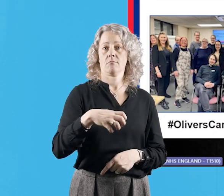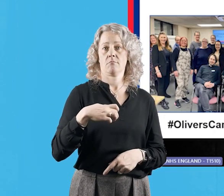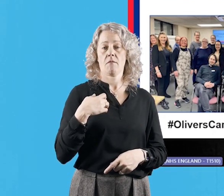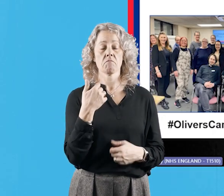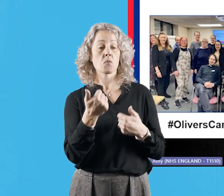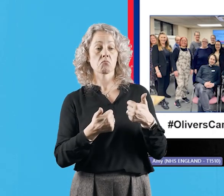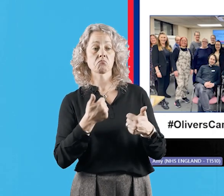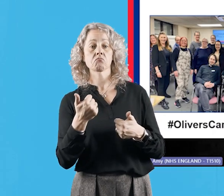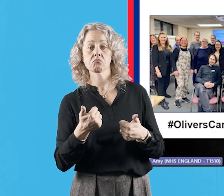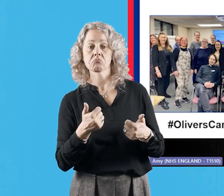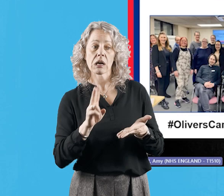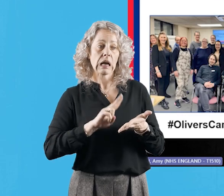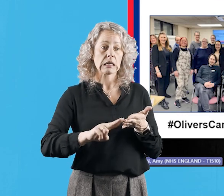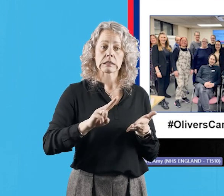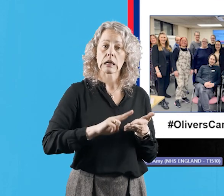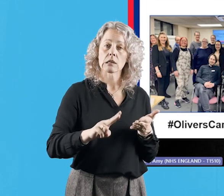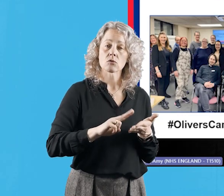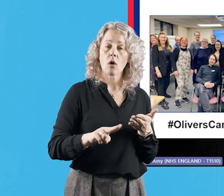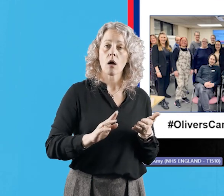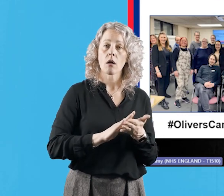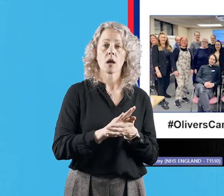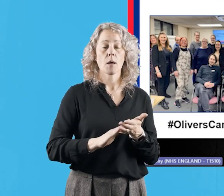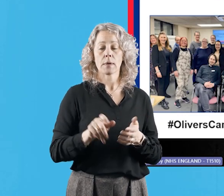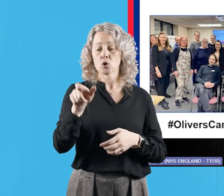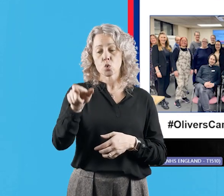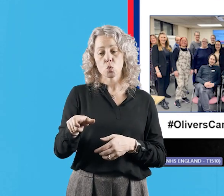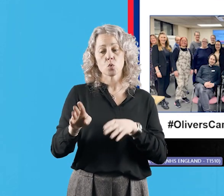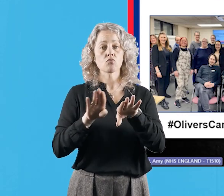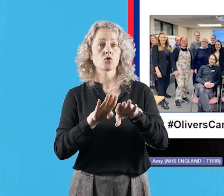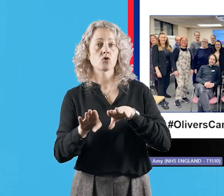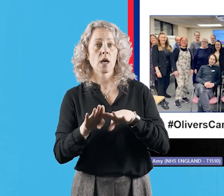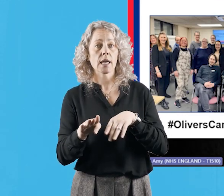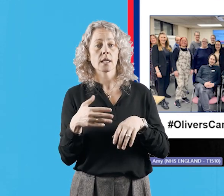thing to do it. It would give students and trainees just more